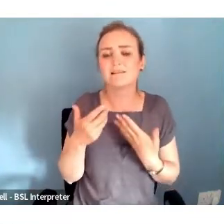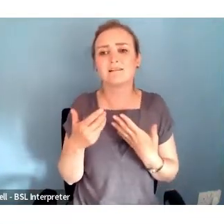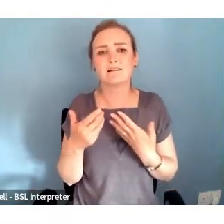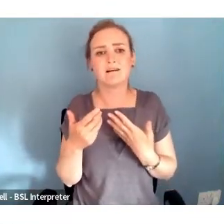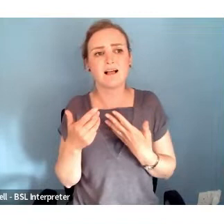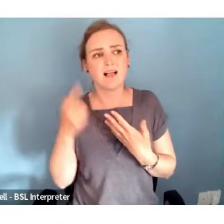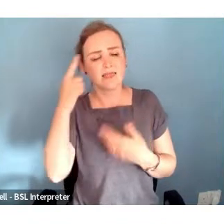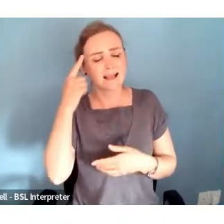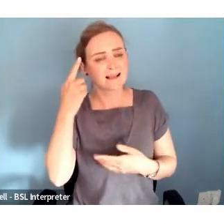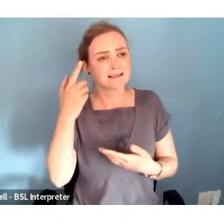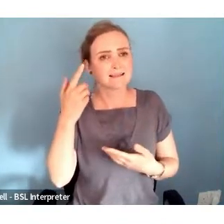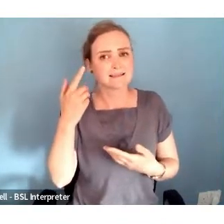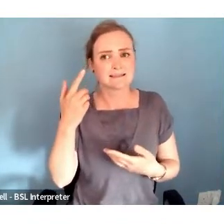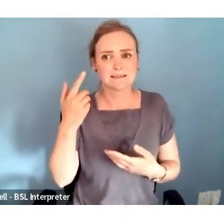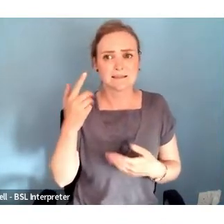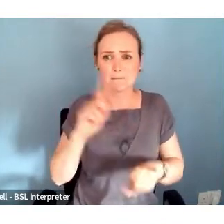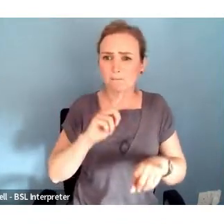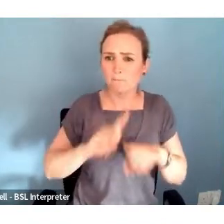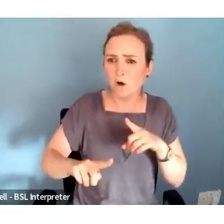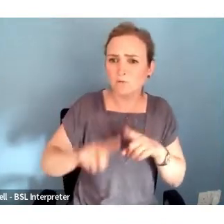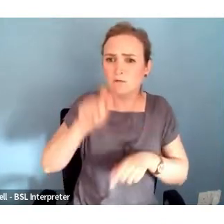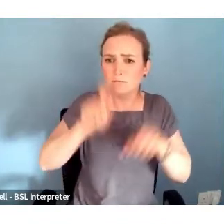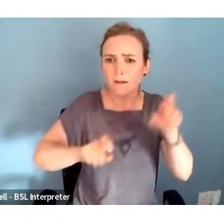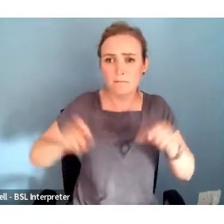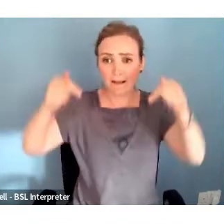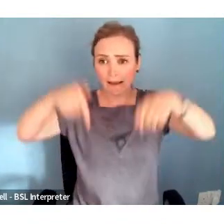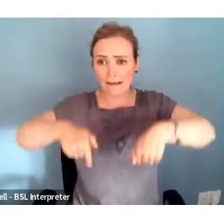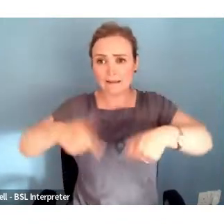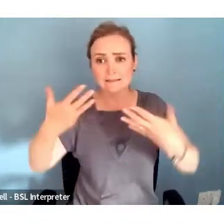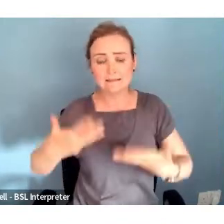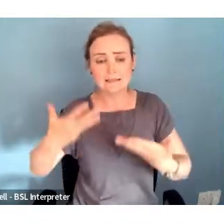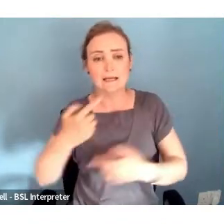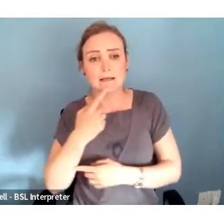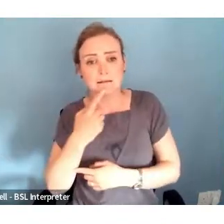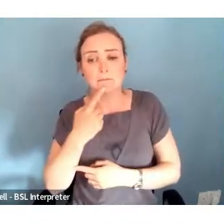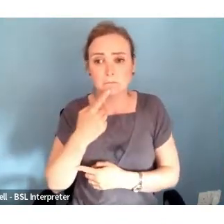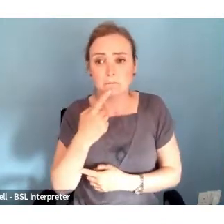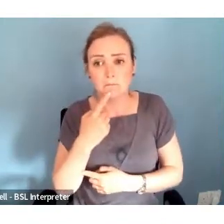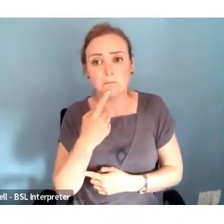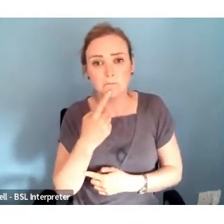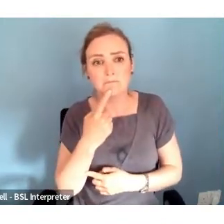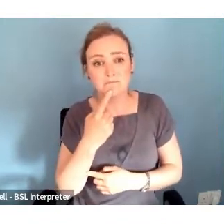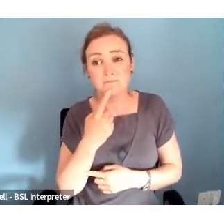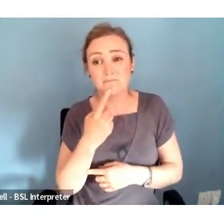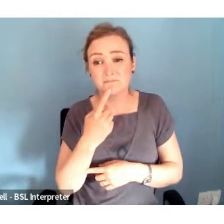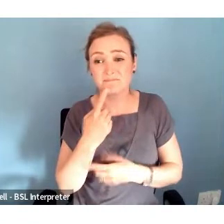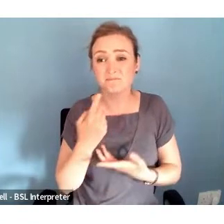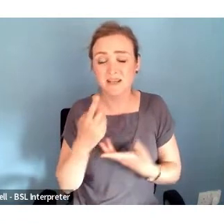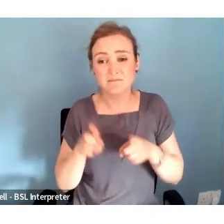listening to this now will be on a similar trajectory that most organisation are not yet representative